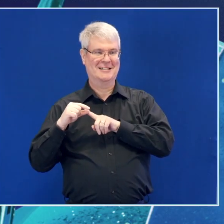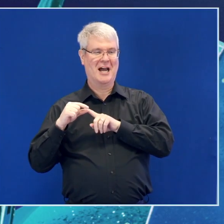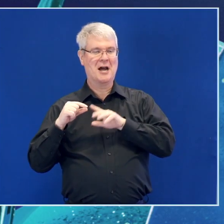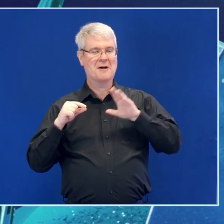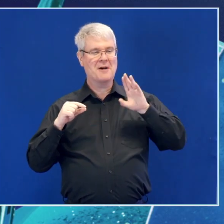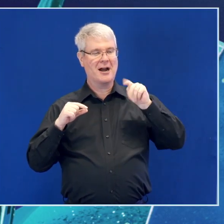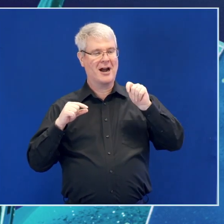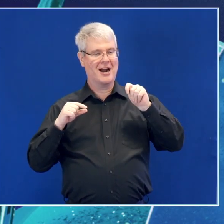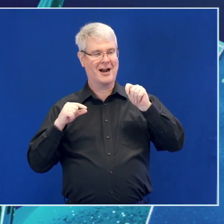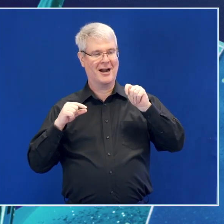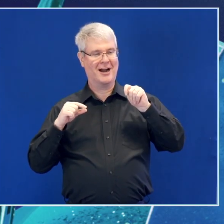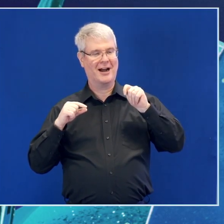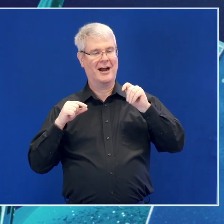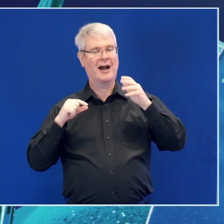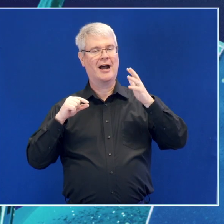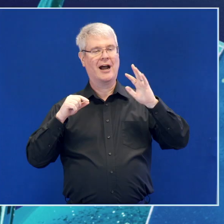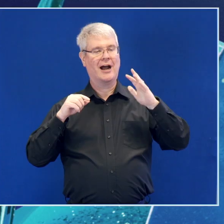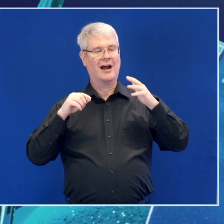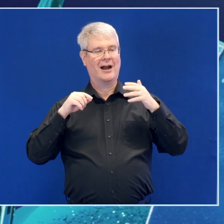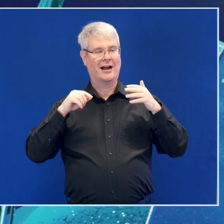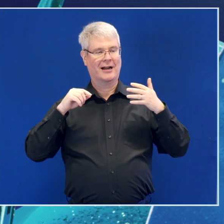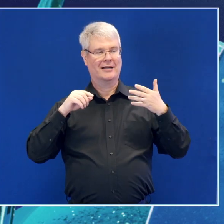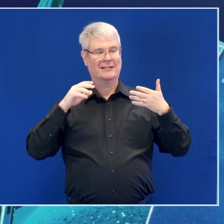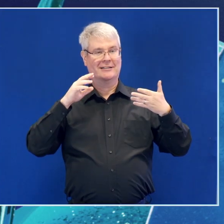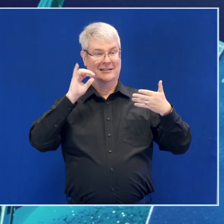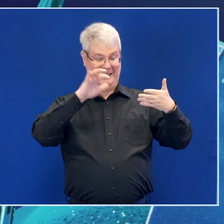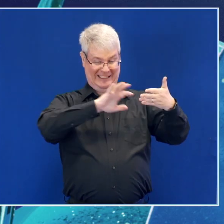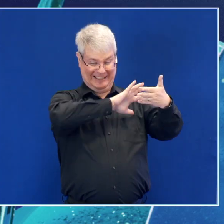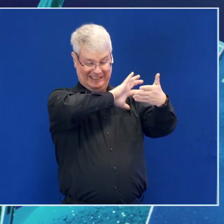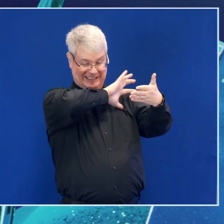So I want to transform this into an email that looks like this,